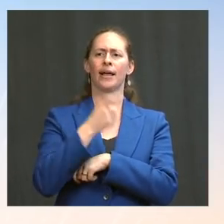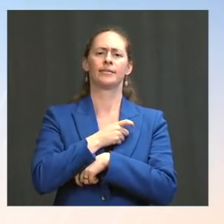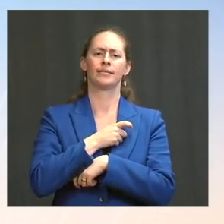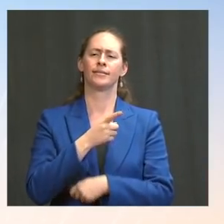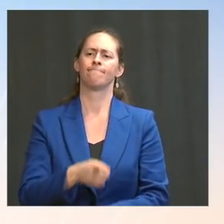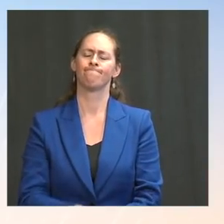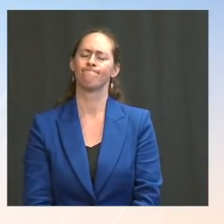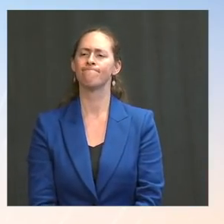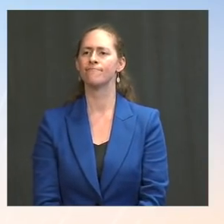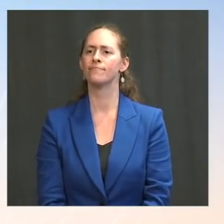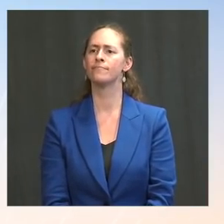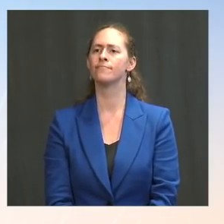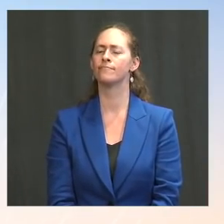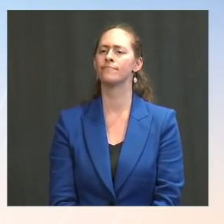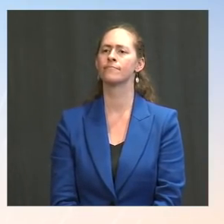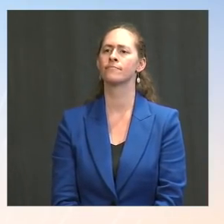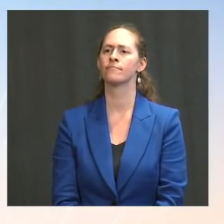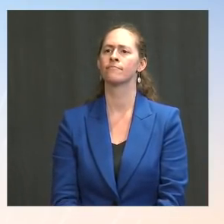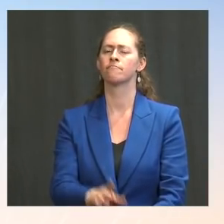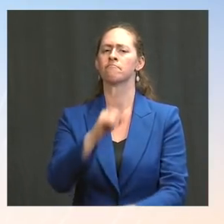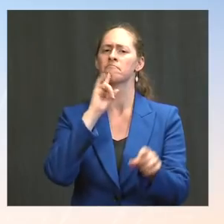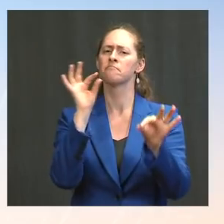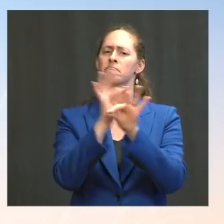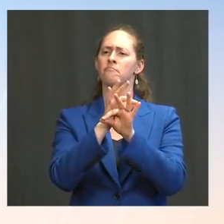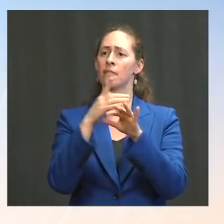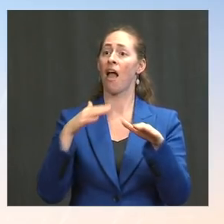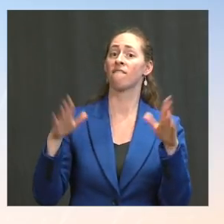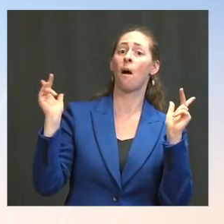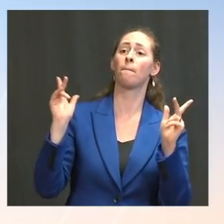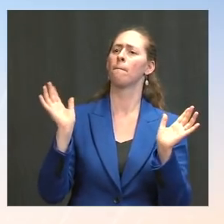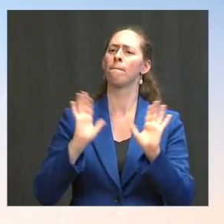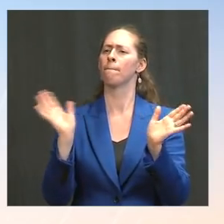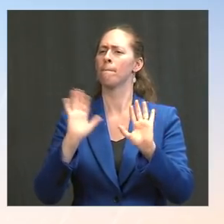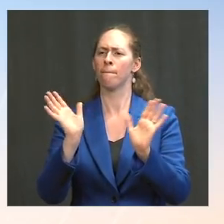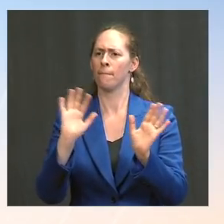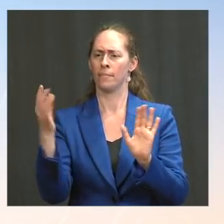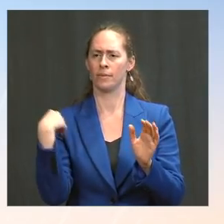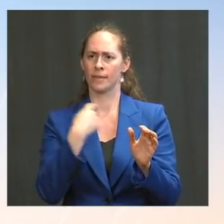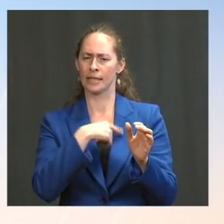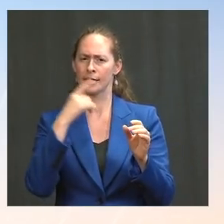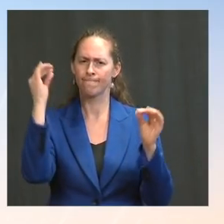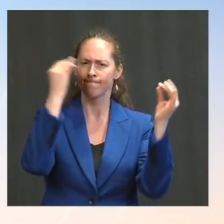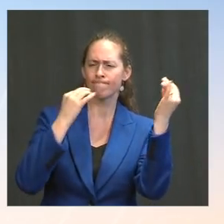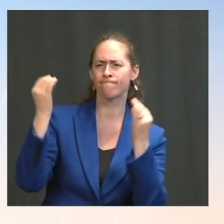to not let up on the strategy that we've been putting in place to drive a strong recovery